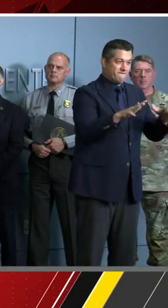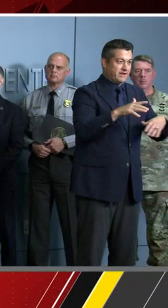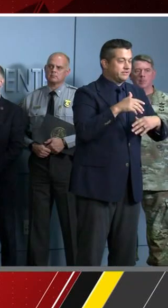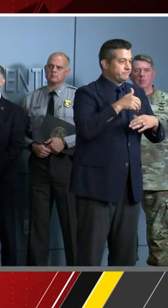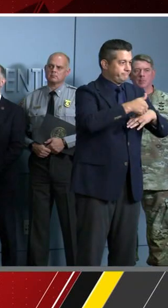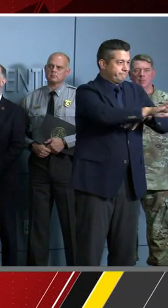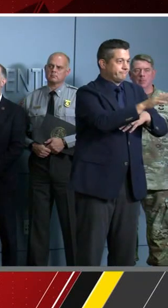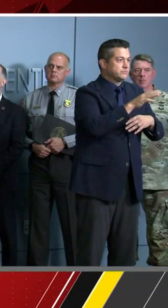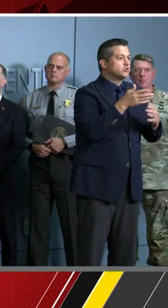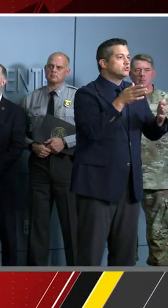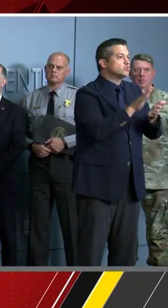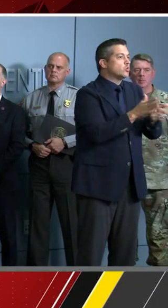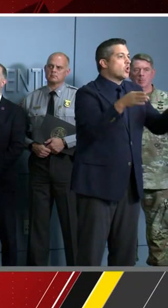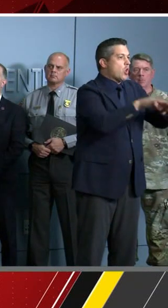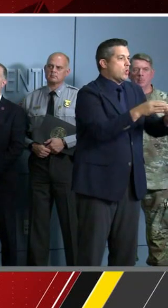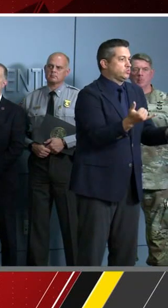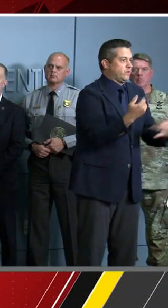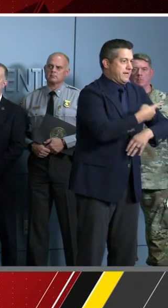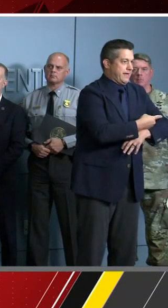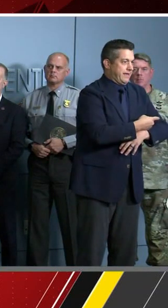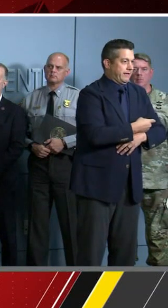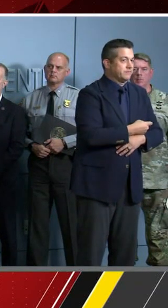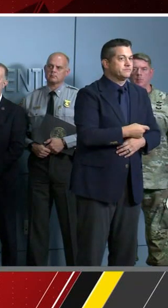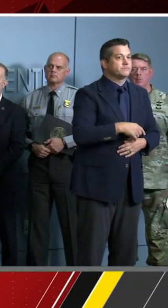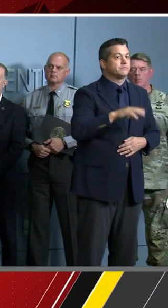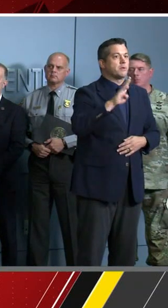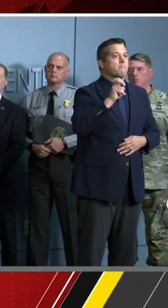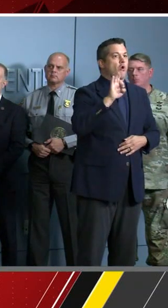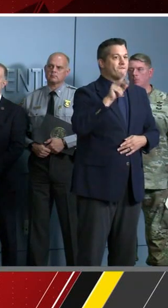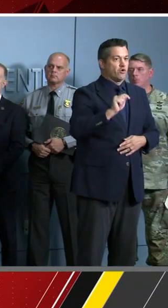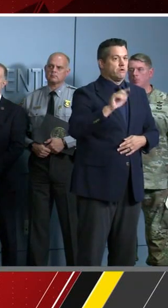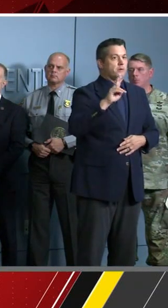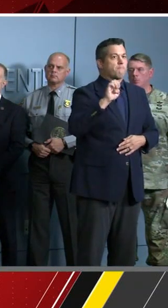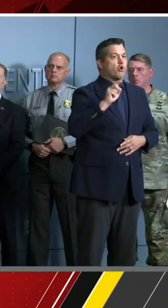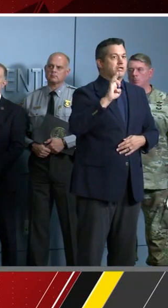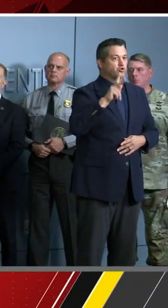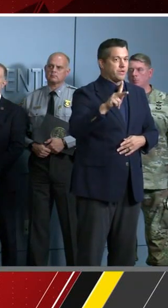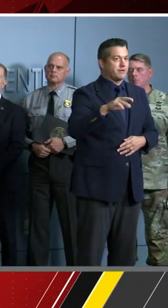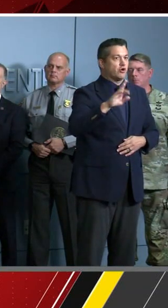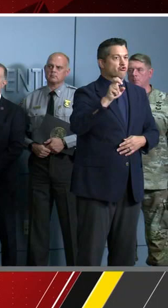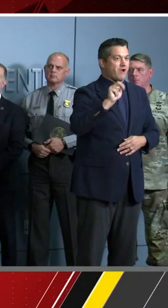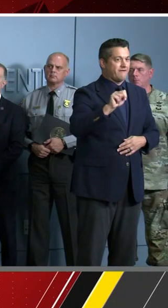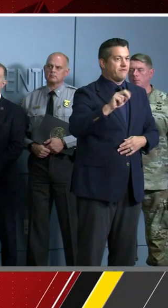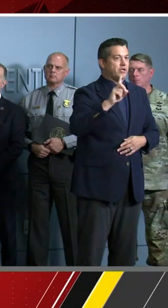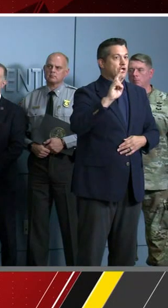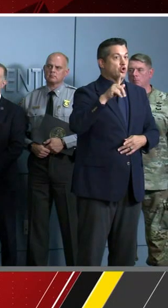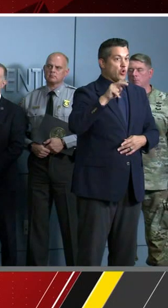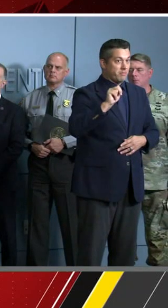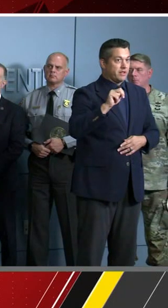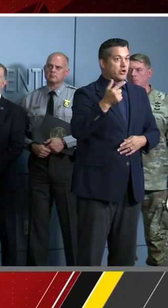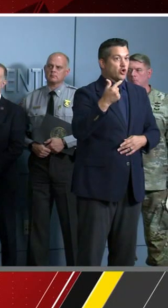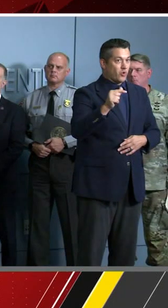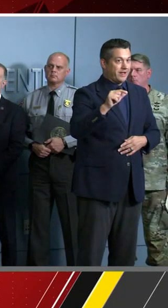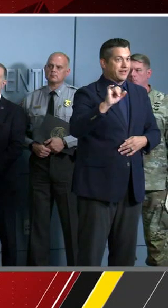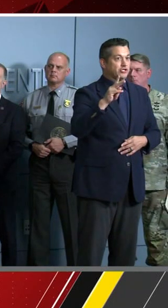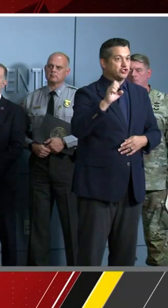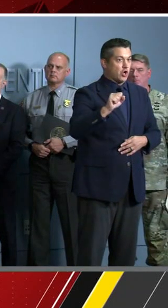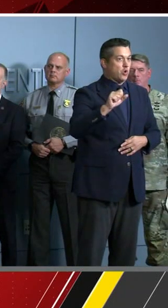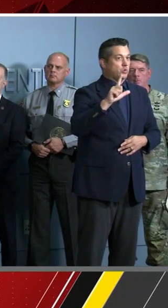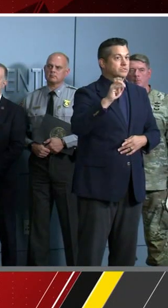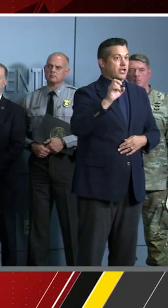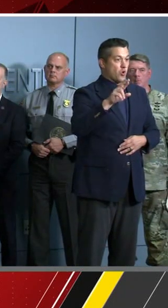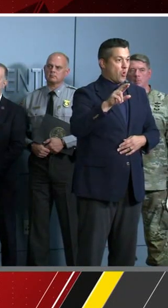Brunswick, Craven, Duplin